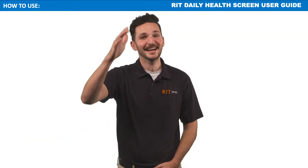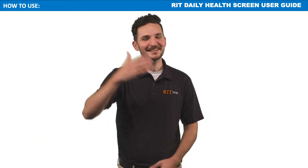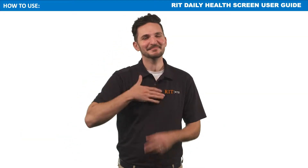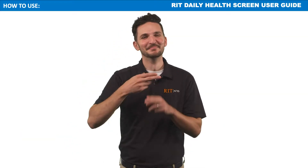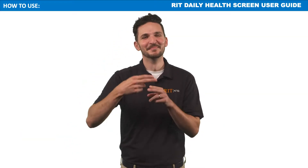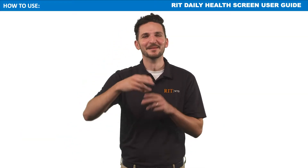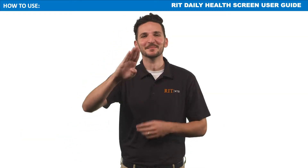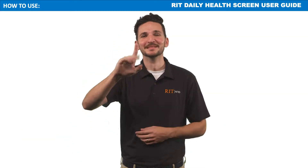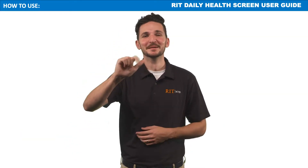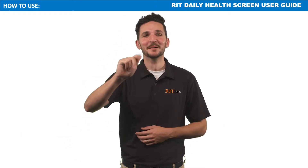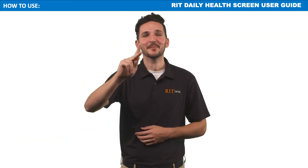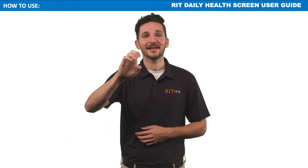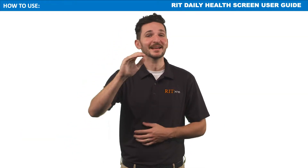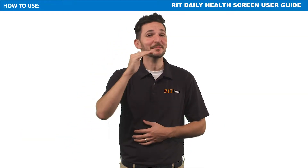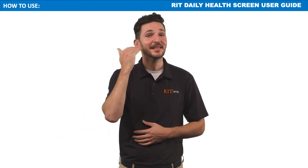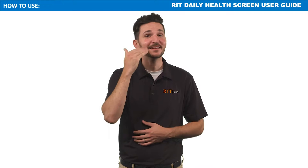Blake Nitko: Hi! My name is Blake,